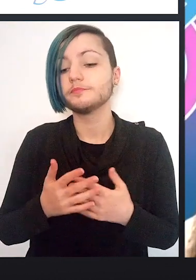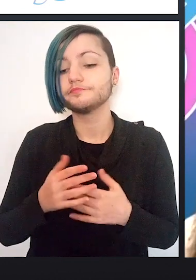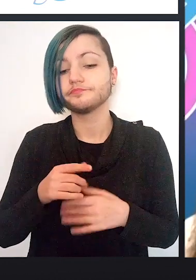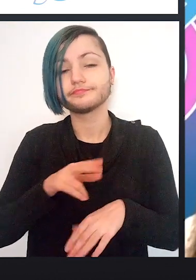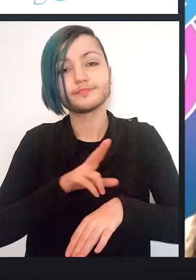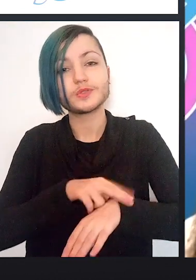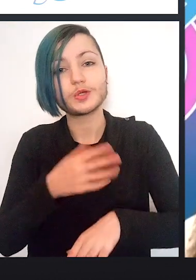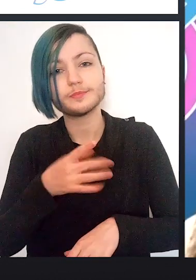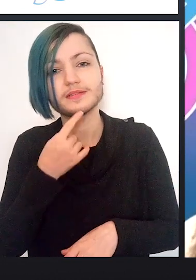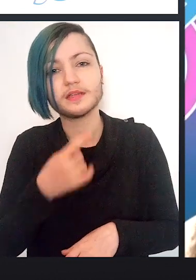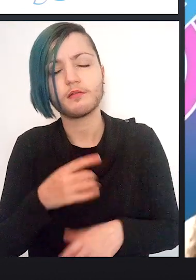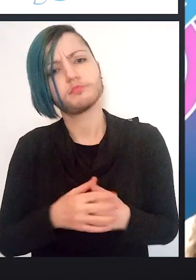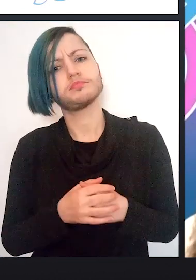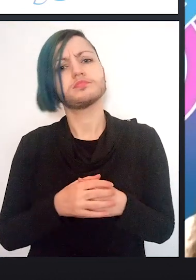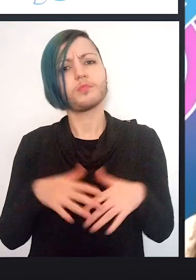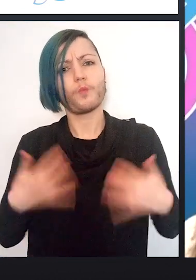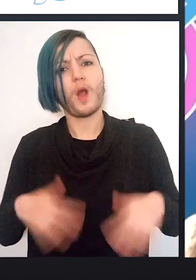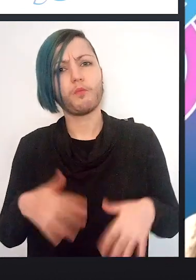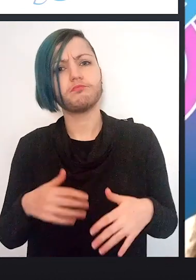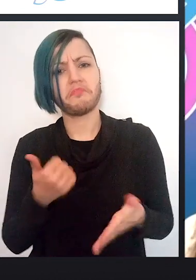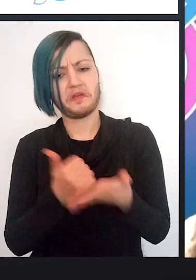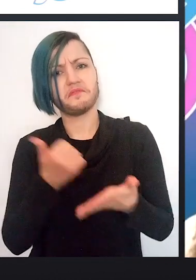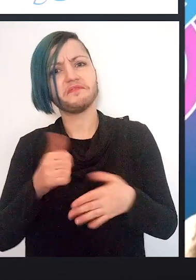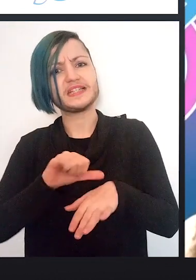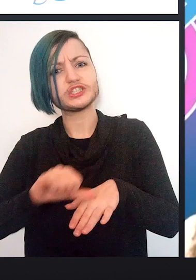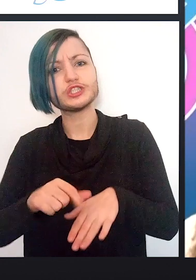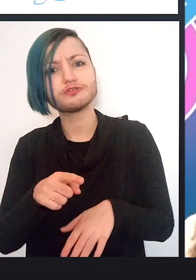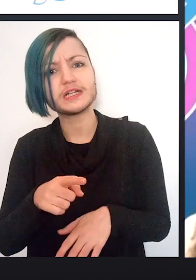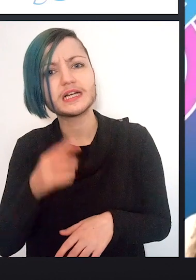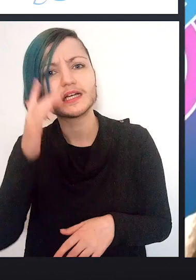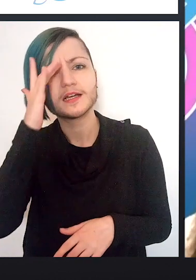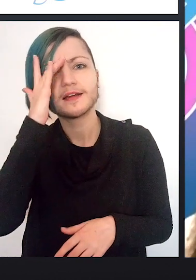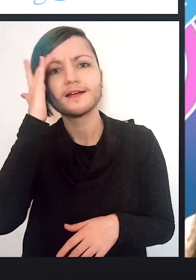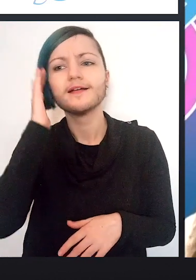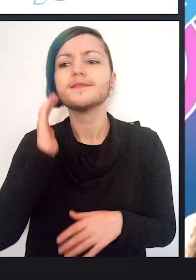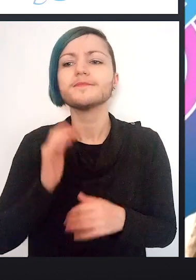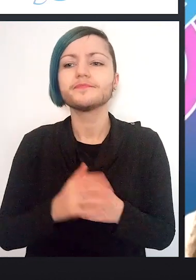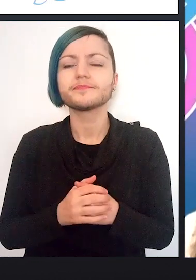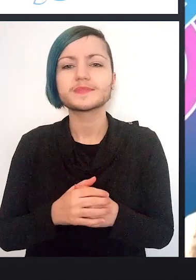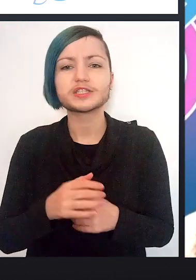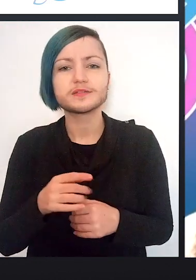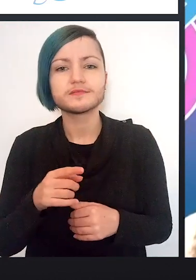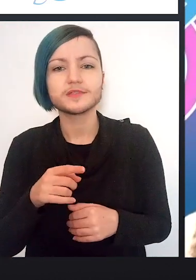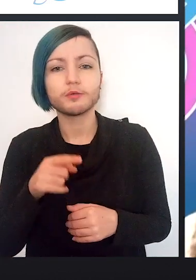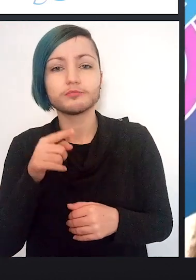the doctor said to me "Wow, that's really nice surgery. And if you hadn't told me